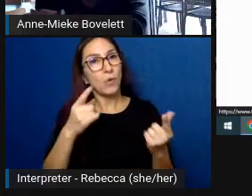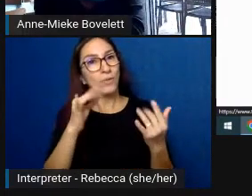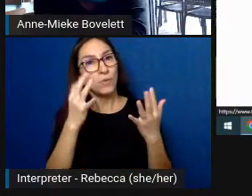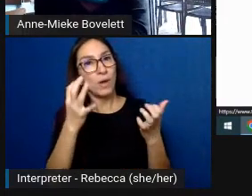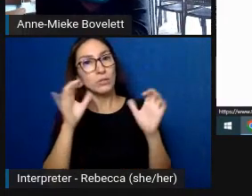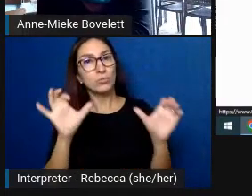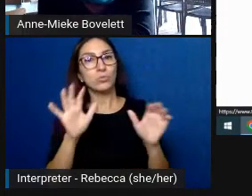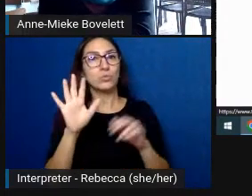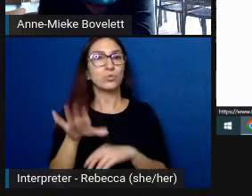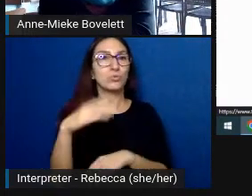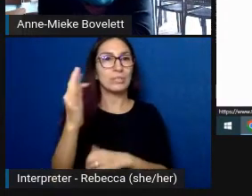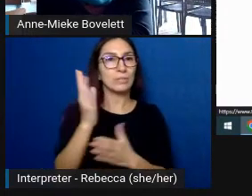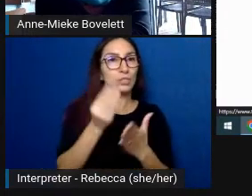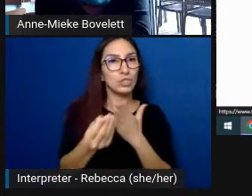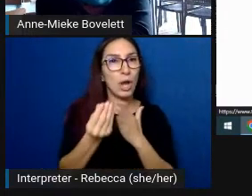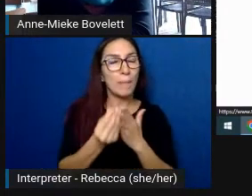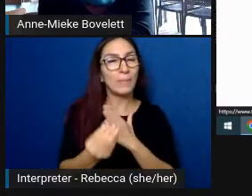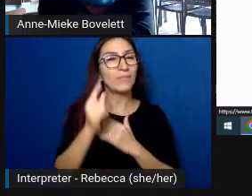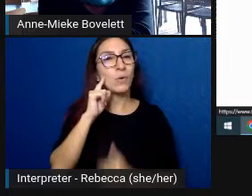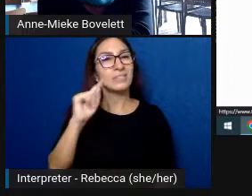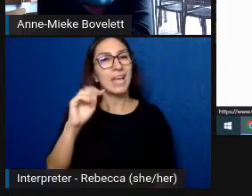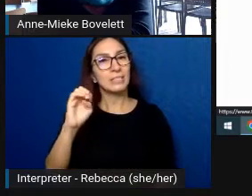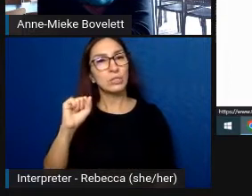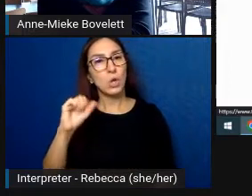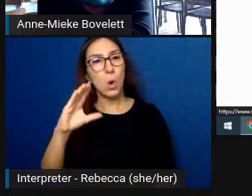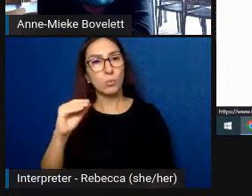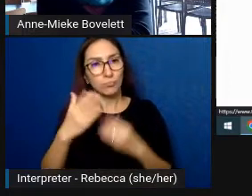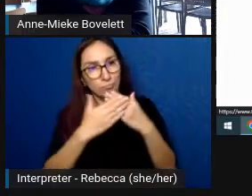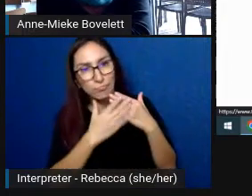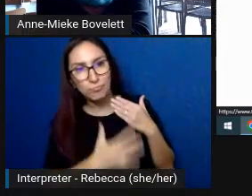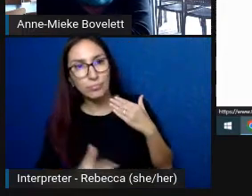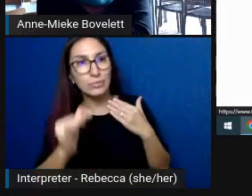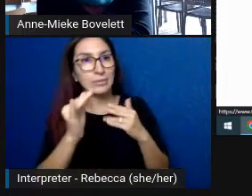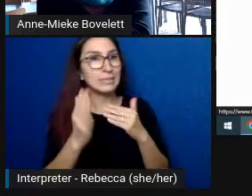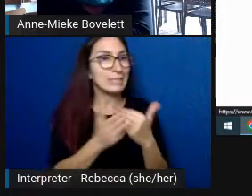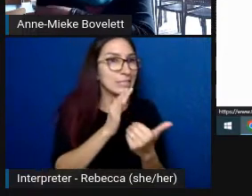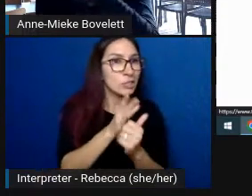how difficult it gets from here? Let's see what we can do.